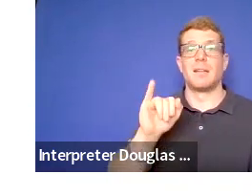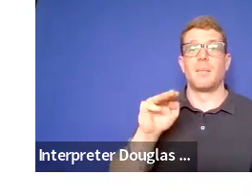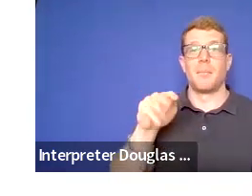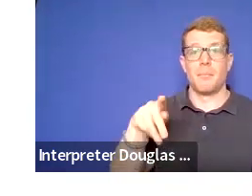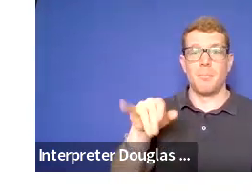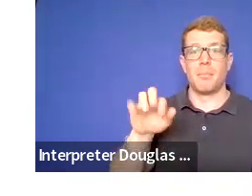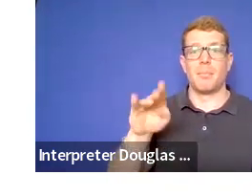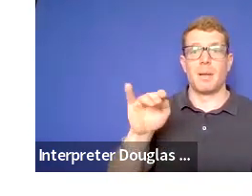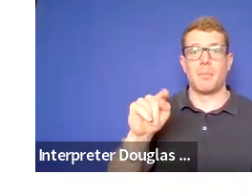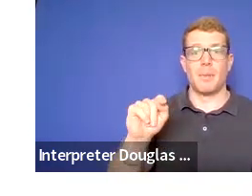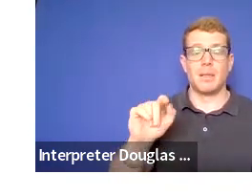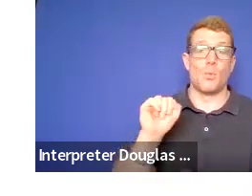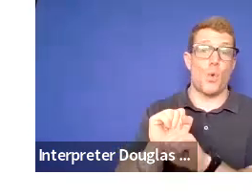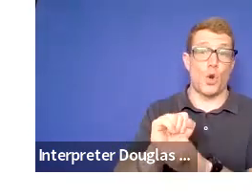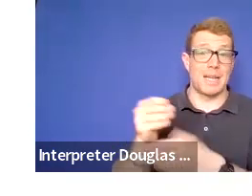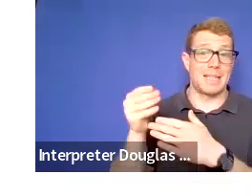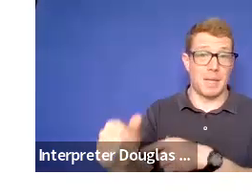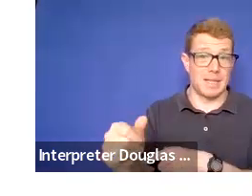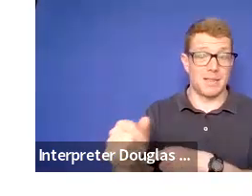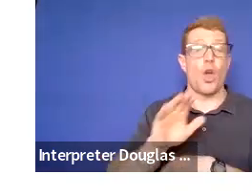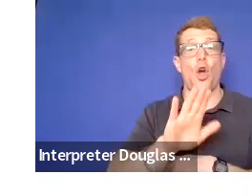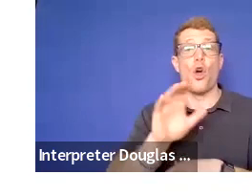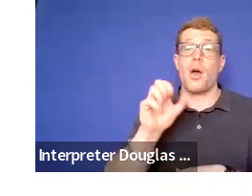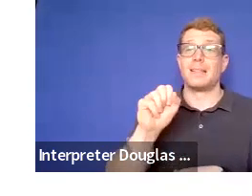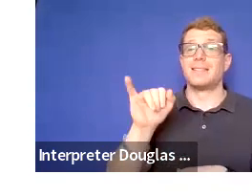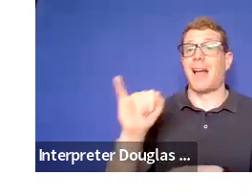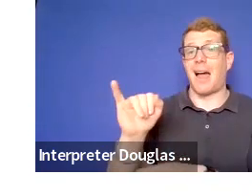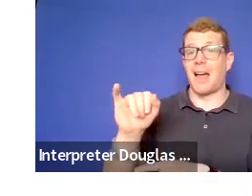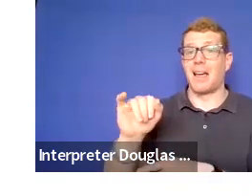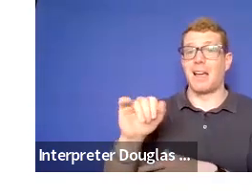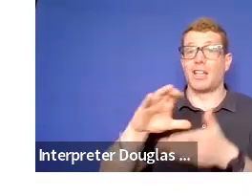Her Ssi check is now 581 50 plus.